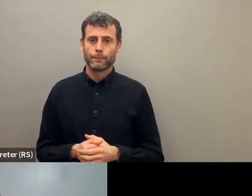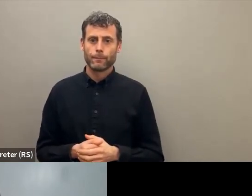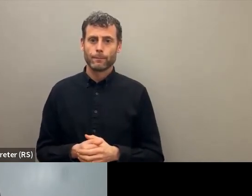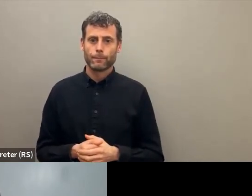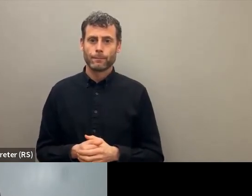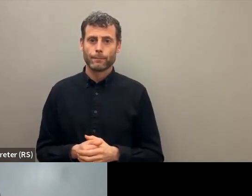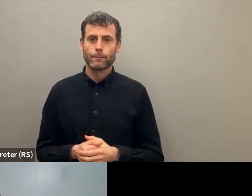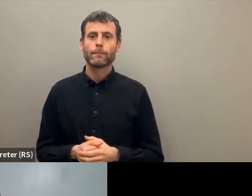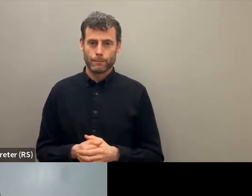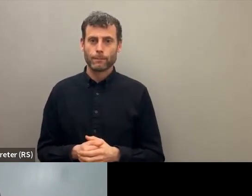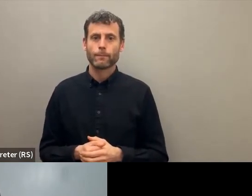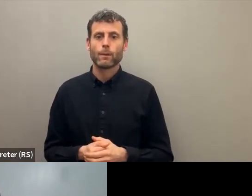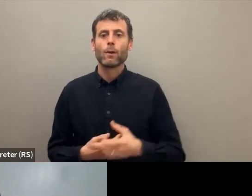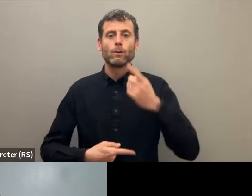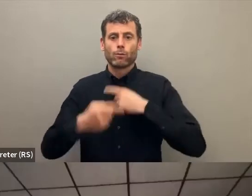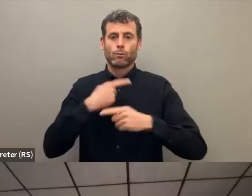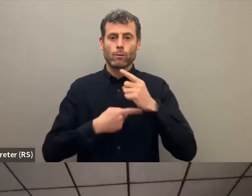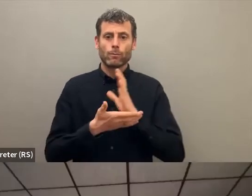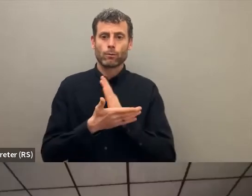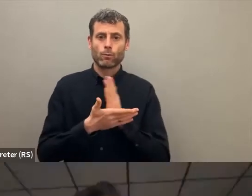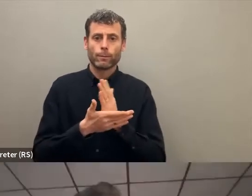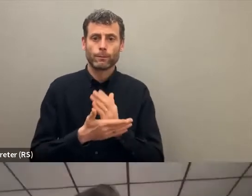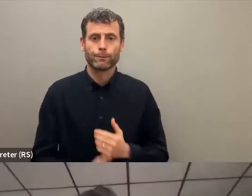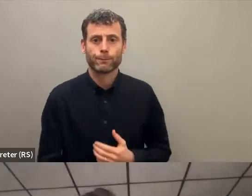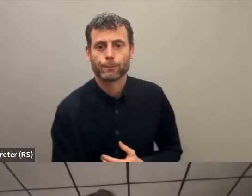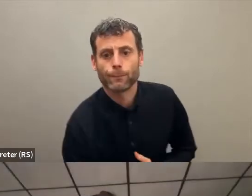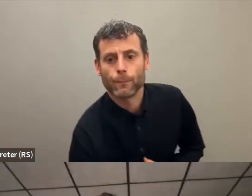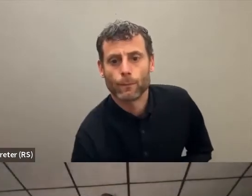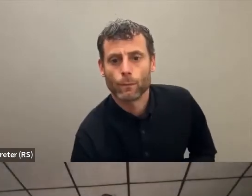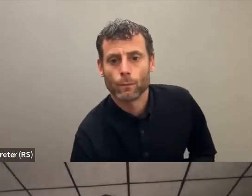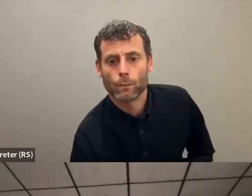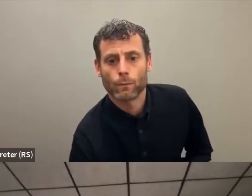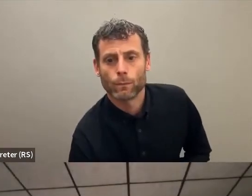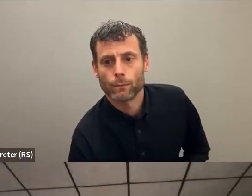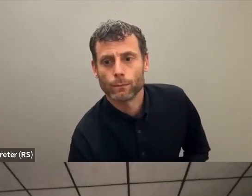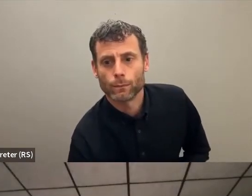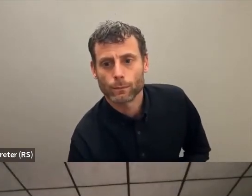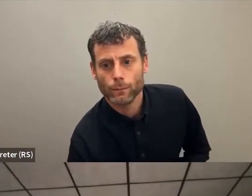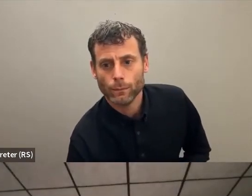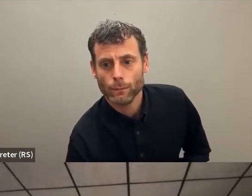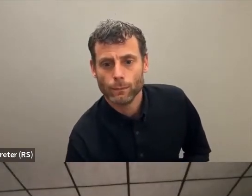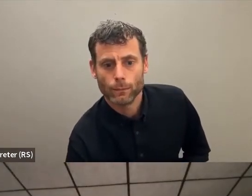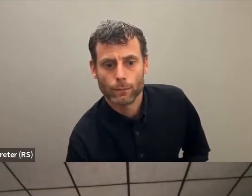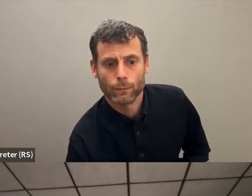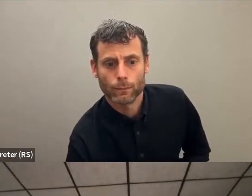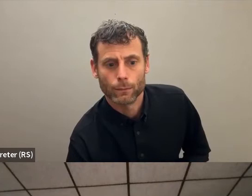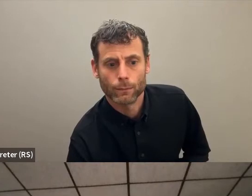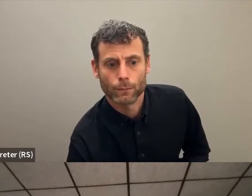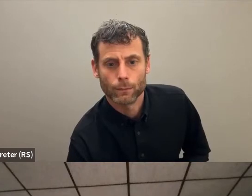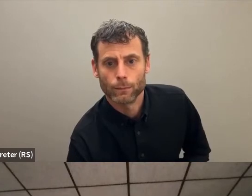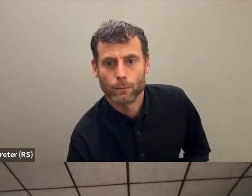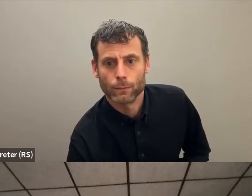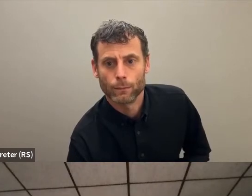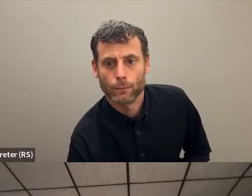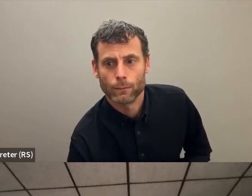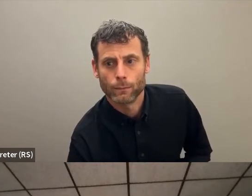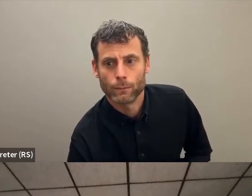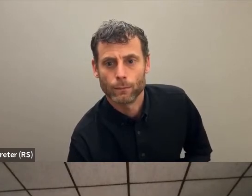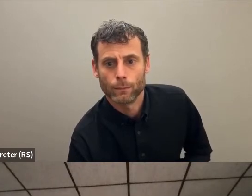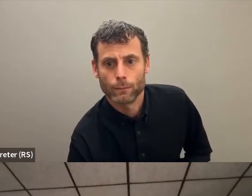Elizabeth Lockwood: and building from feedback from the workshops from op eds we produce to practical resources, which will be linked in the link I send.